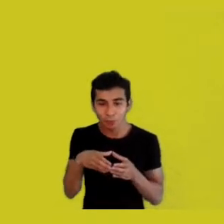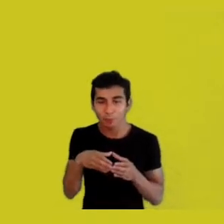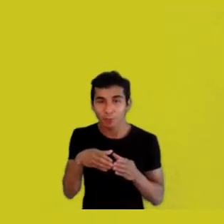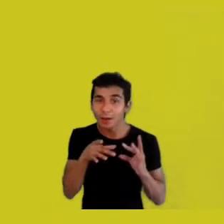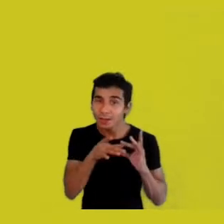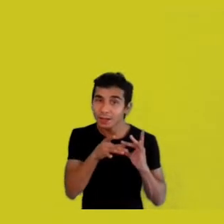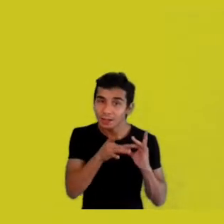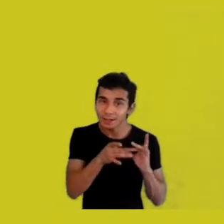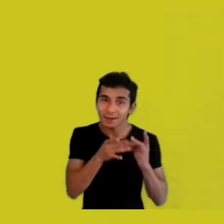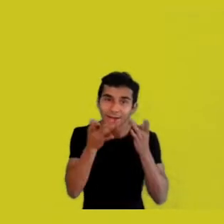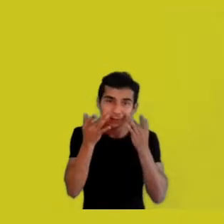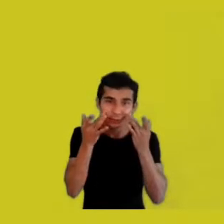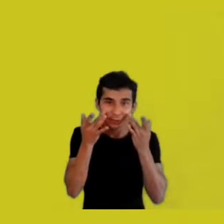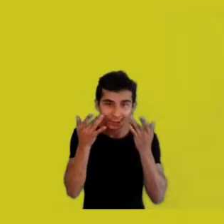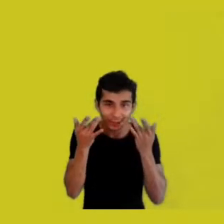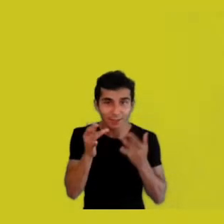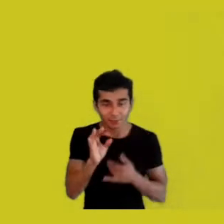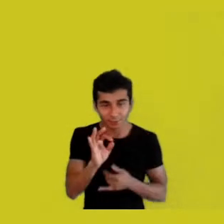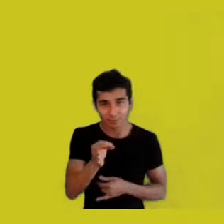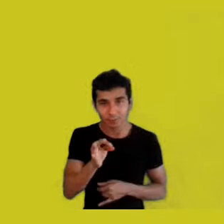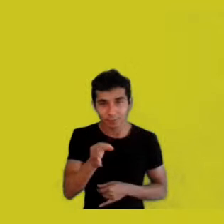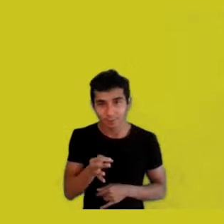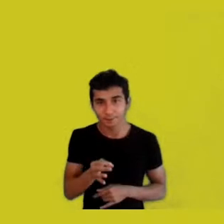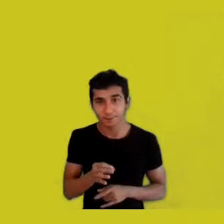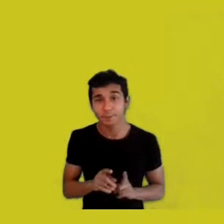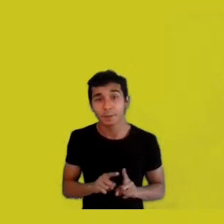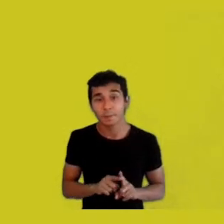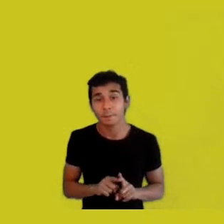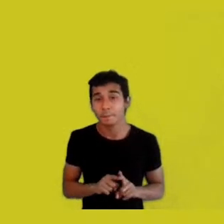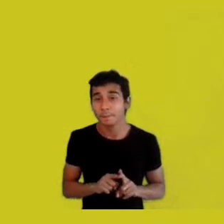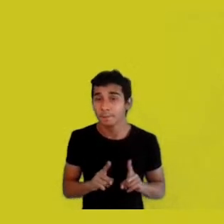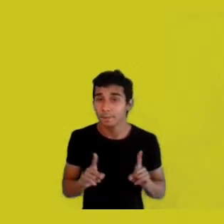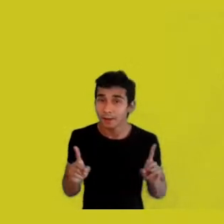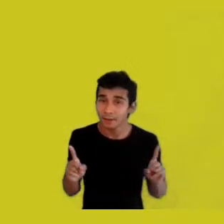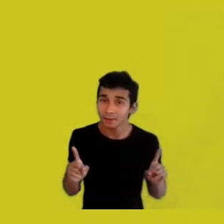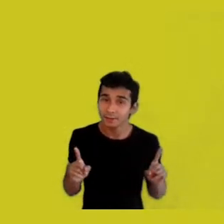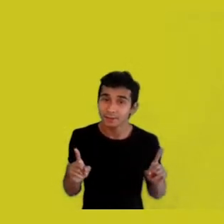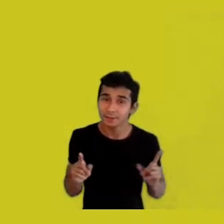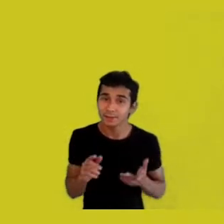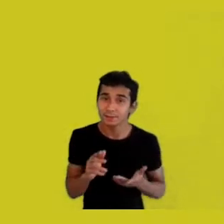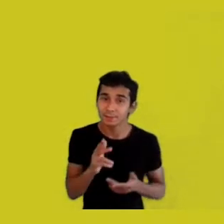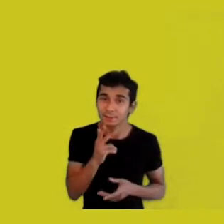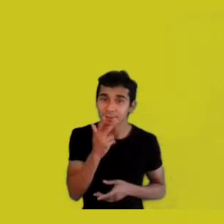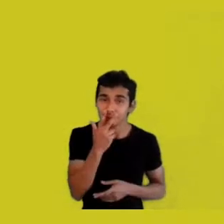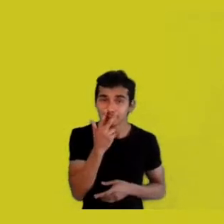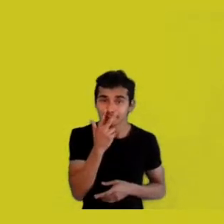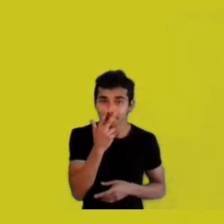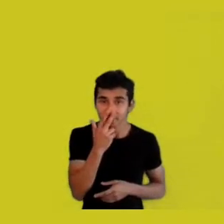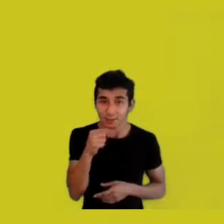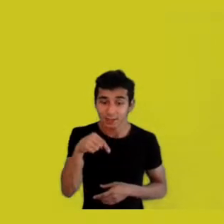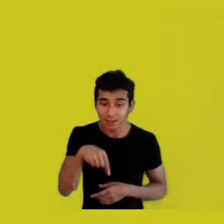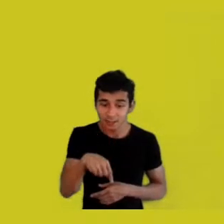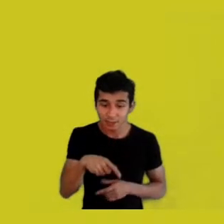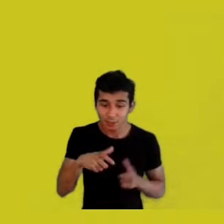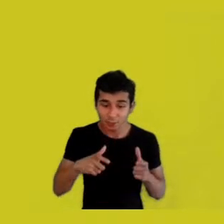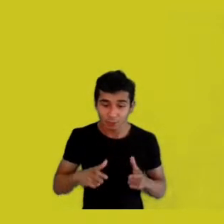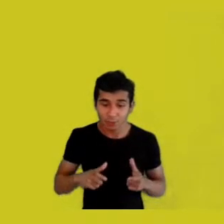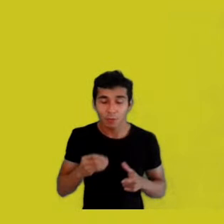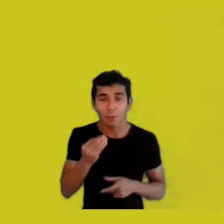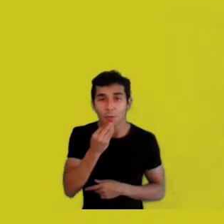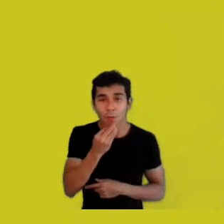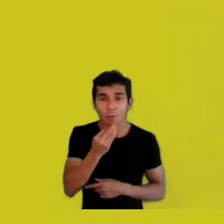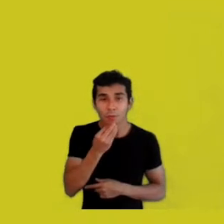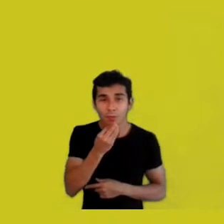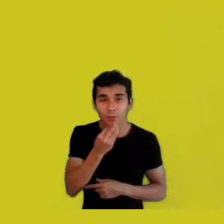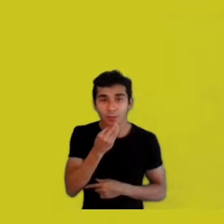but at the same time this might be the most necessary place to talk about it.